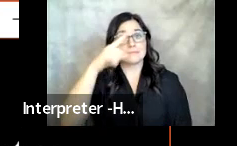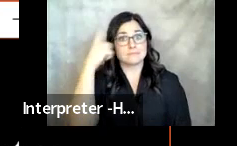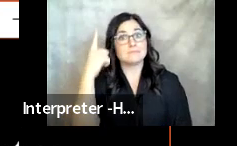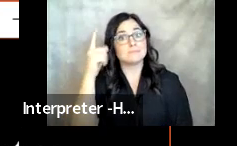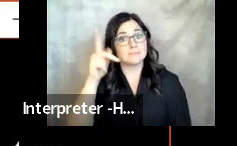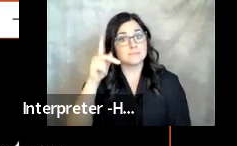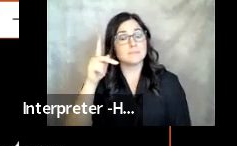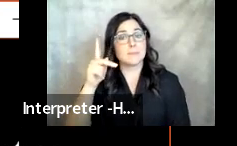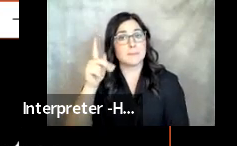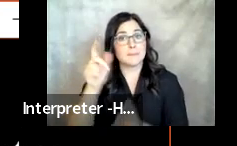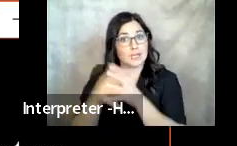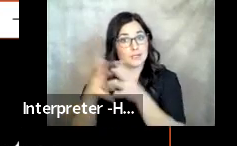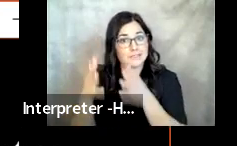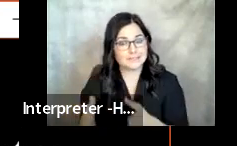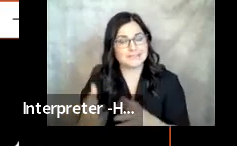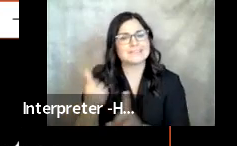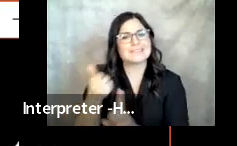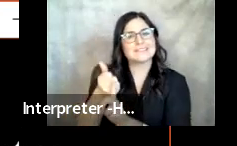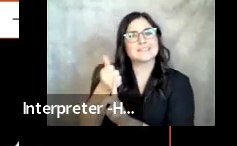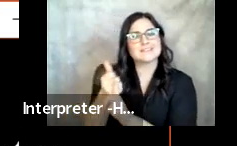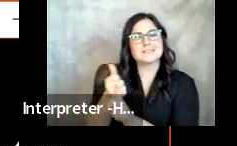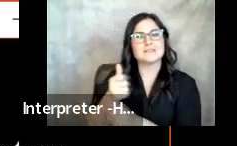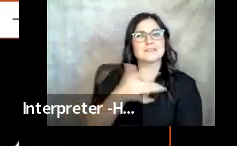Majority black state for a good portion. Of that time.